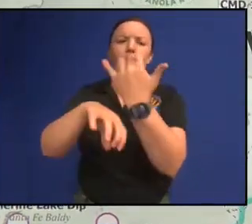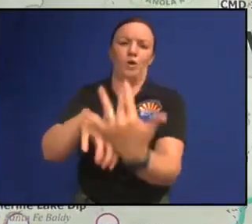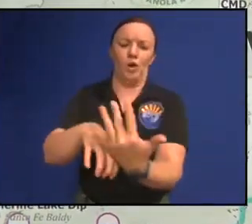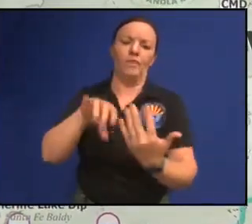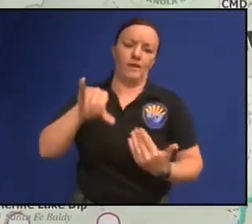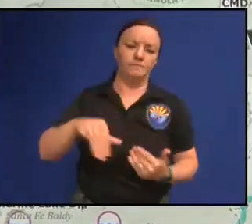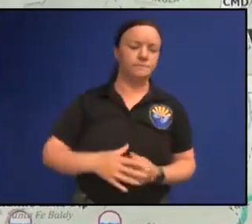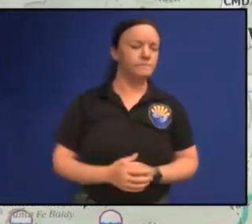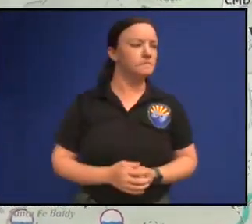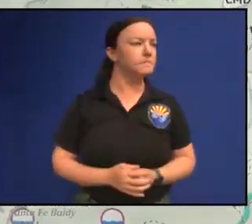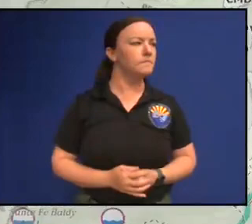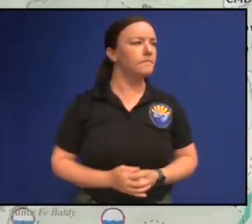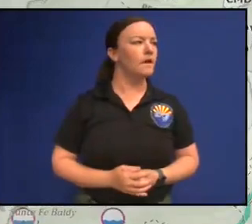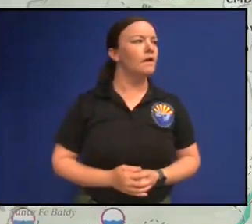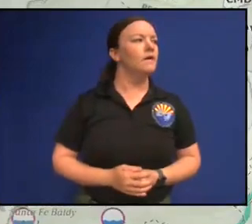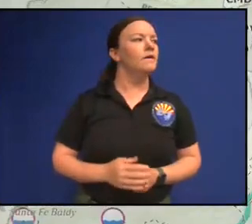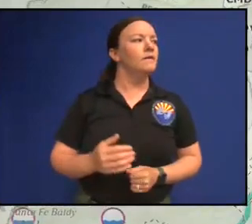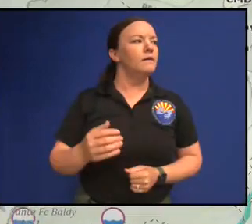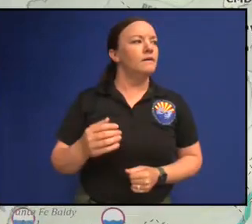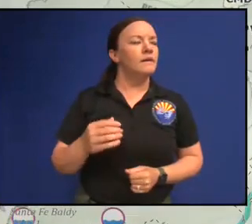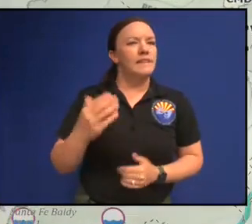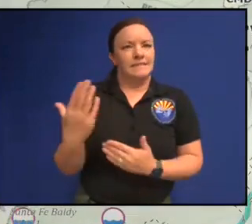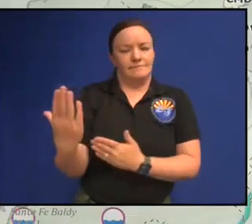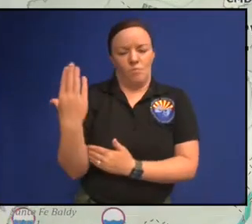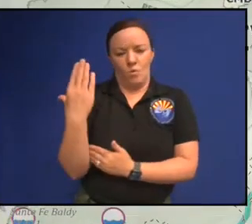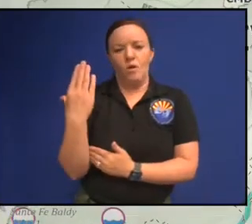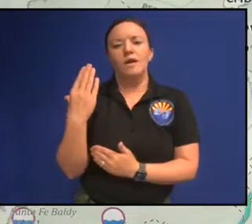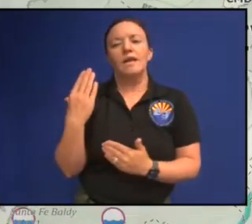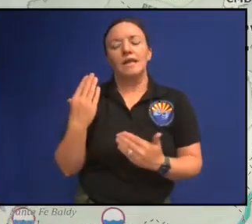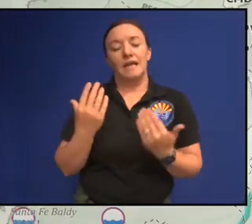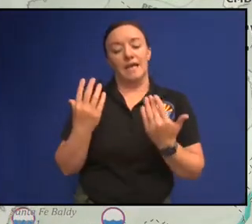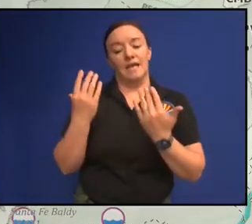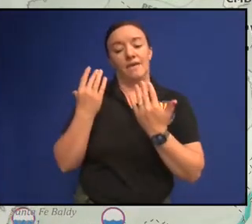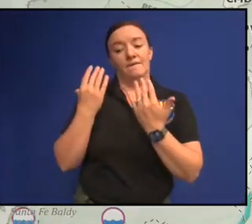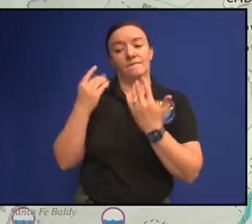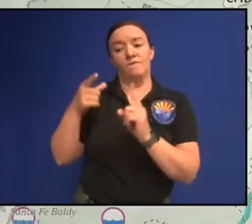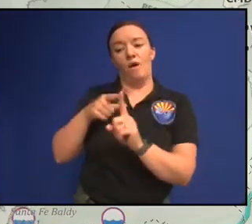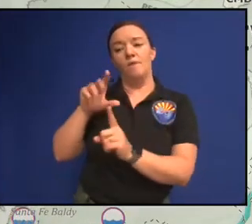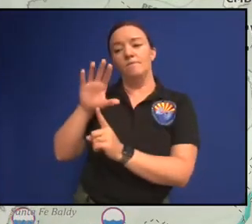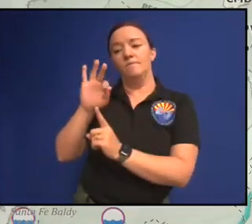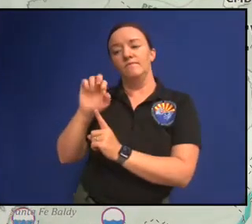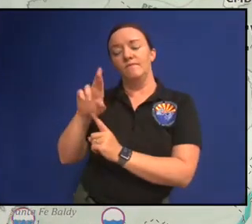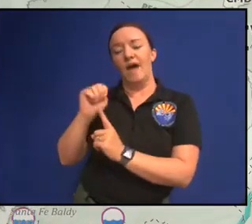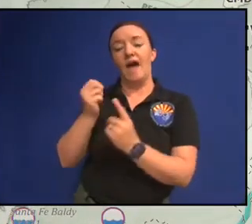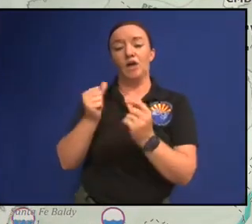OVERNIGHT A FIRE FINALLY MADE IT OUT OF FIRE SCAR DOWN TO MORA FLATS ALONGSIDE THE RIO MORE. WE HAVE A LINE